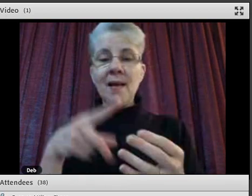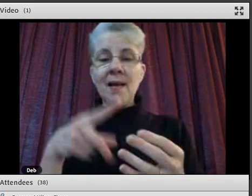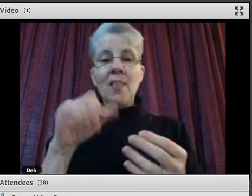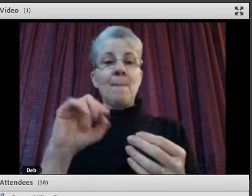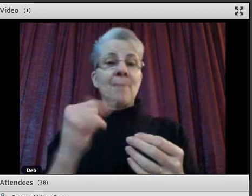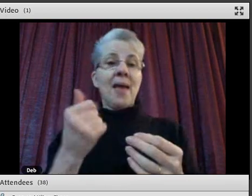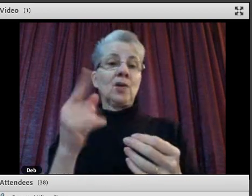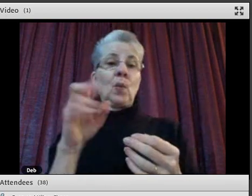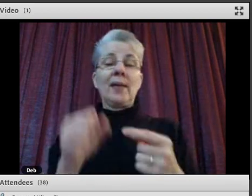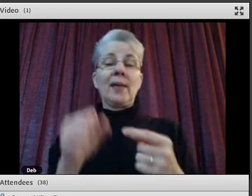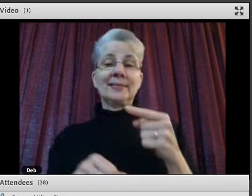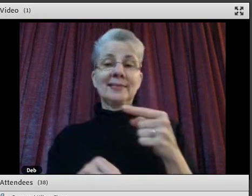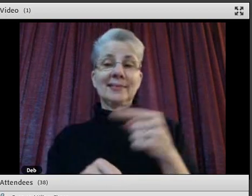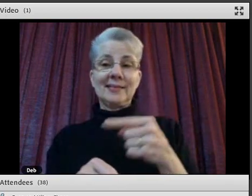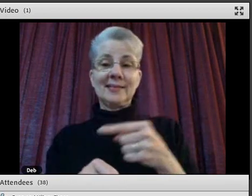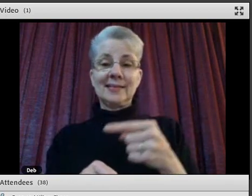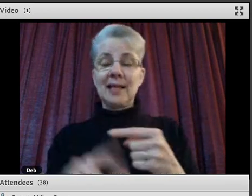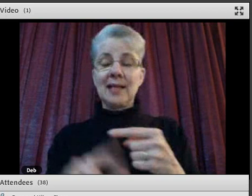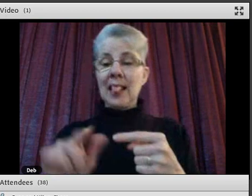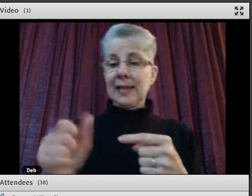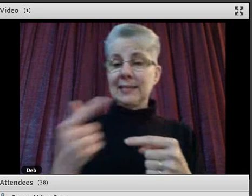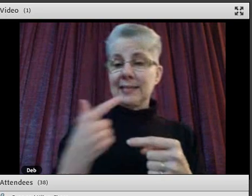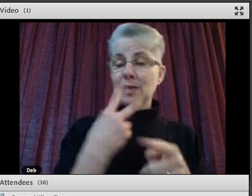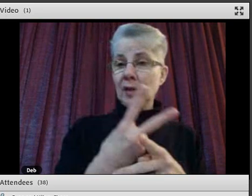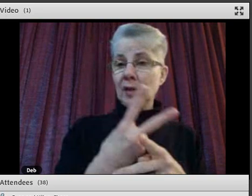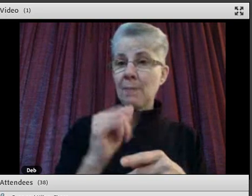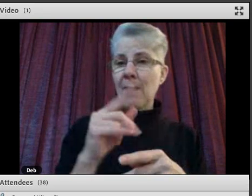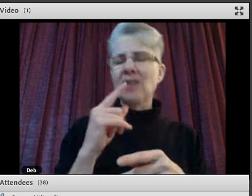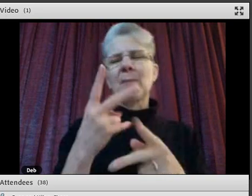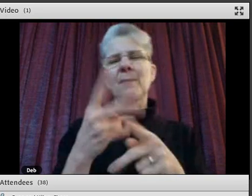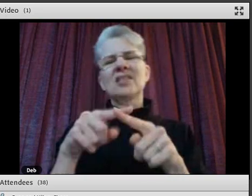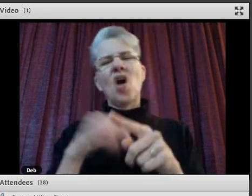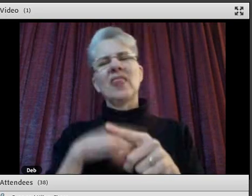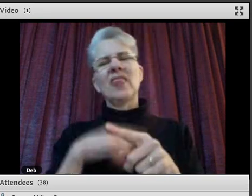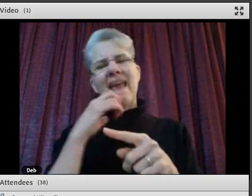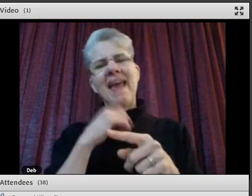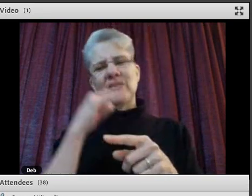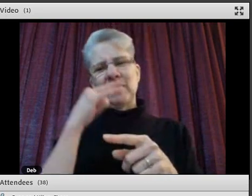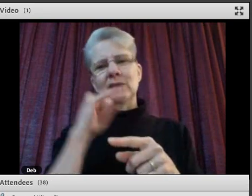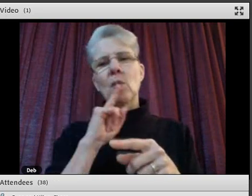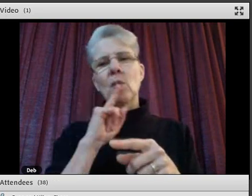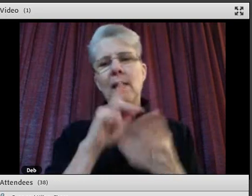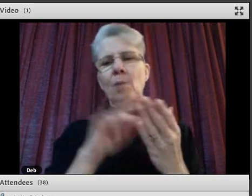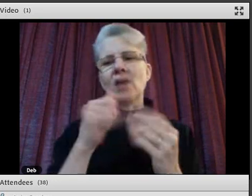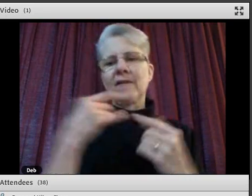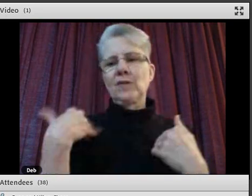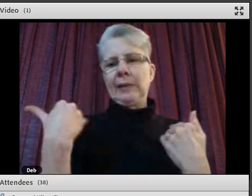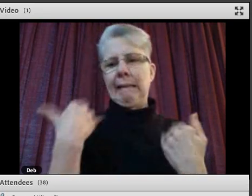Ryan: Lisa's question, "Did you let the kids cut the bottles?" It depends on the age of the kids. This is really a project for younger kids.